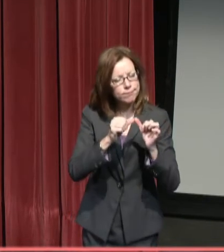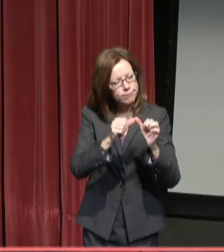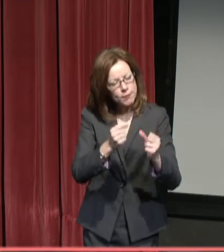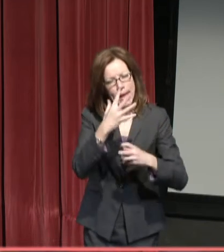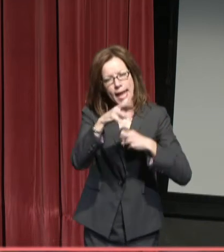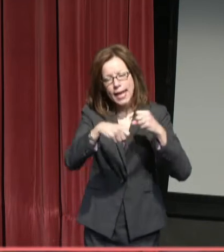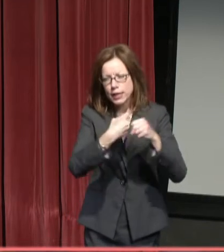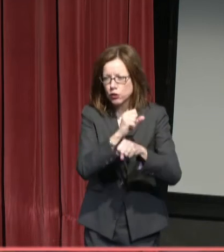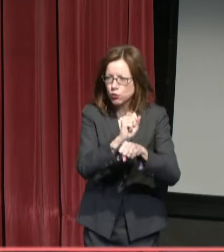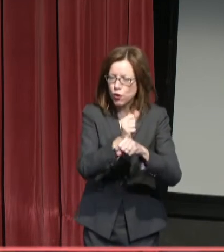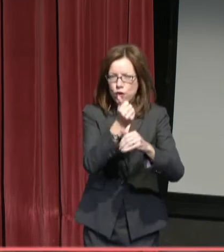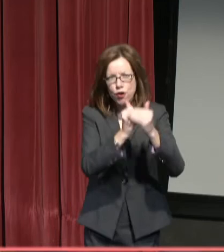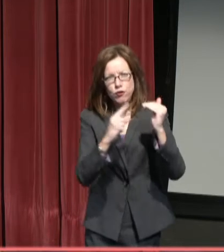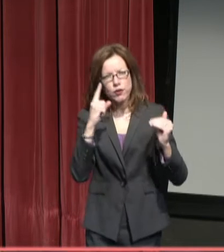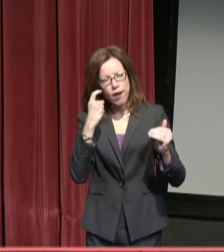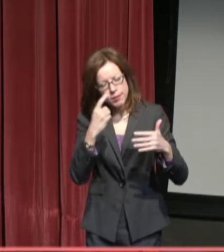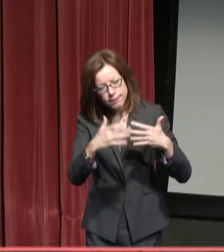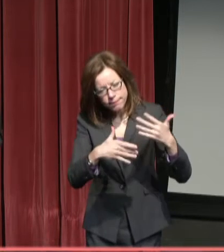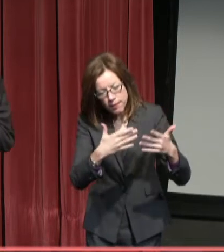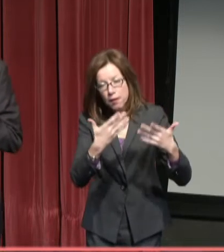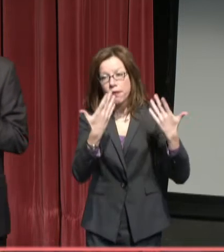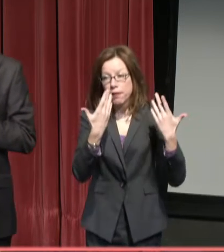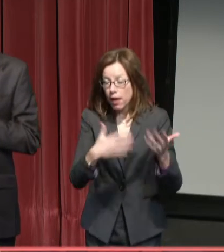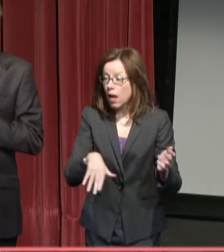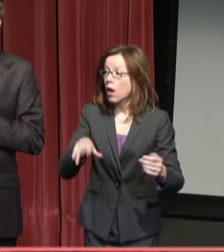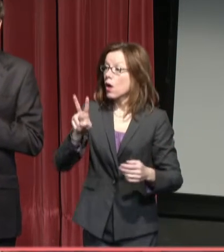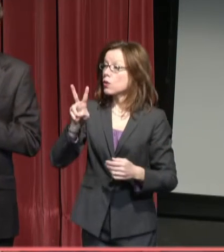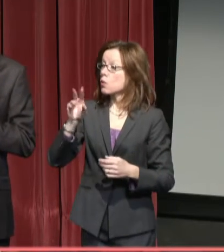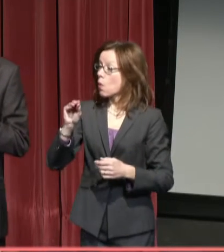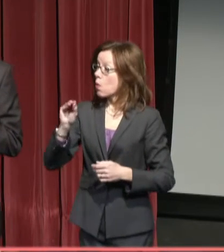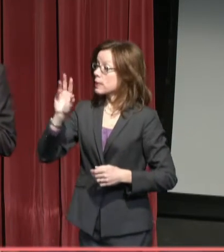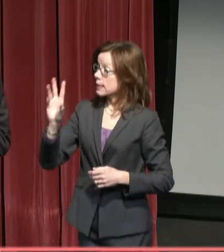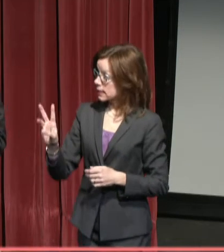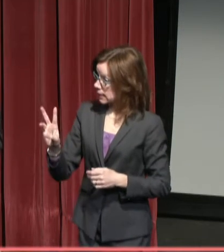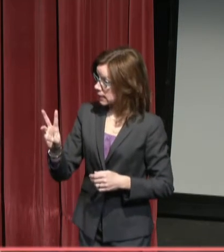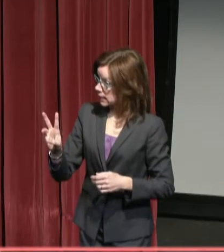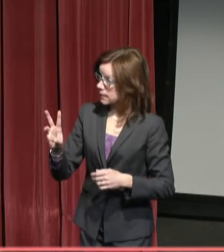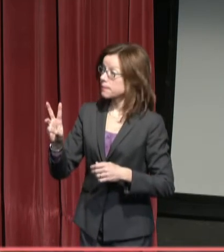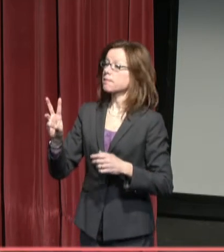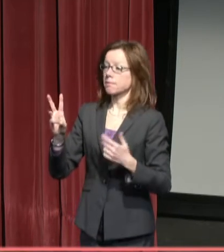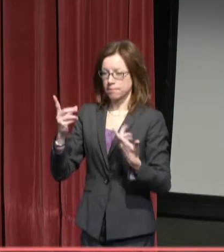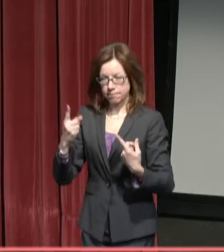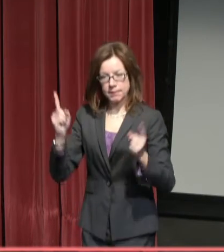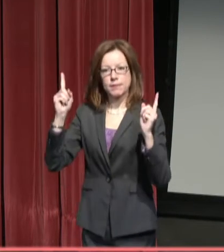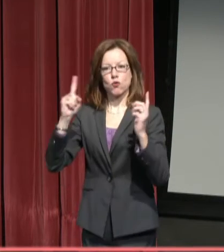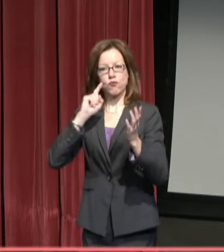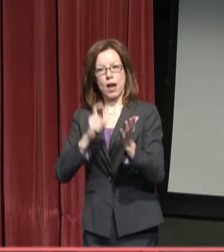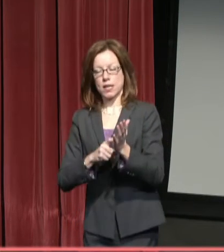And then in 2006, New Zealand sign language became an official language of New Zealand.